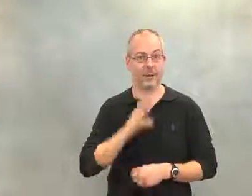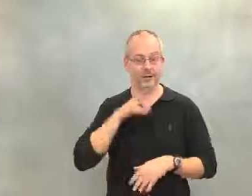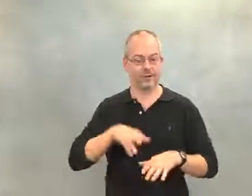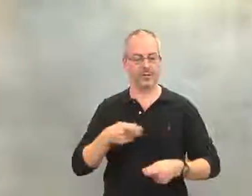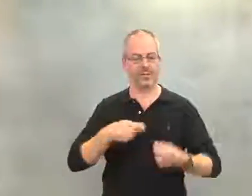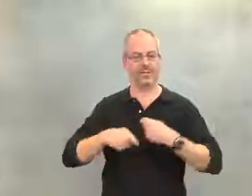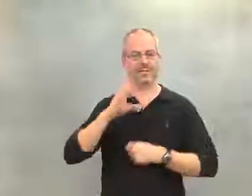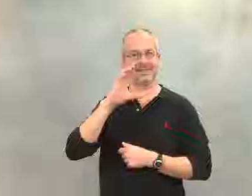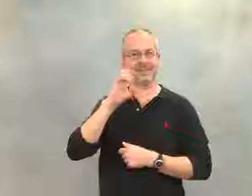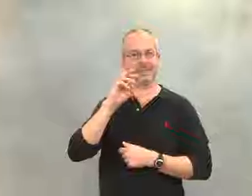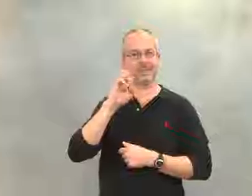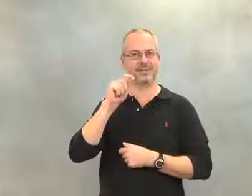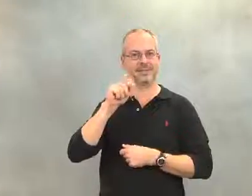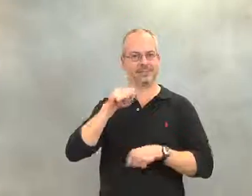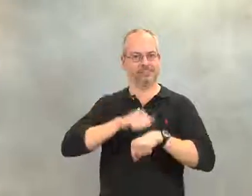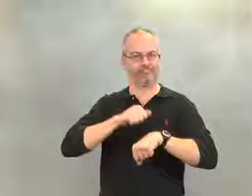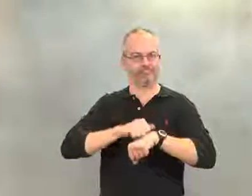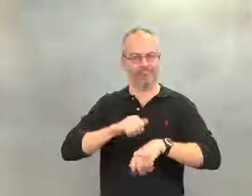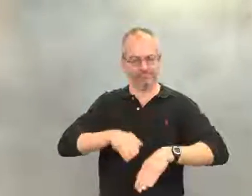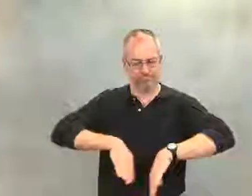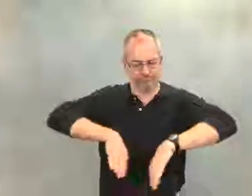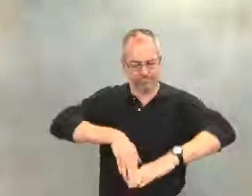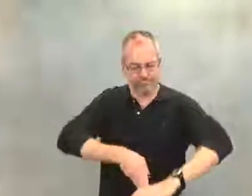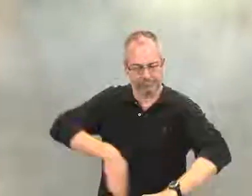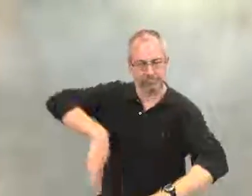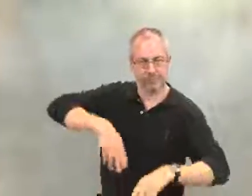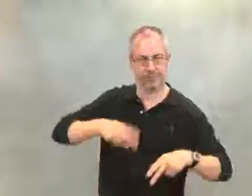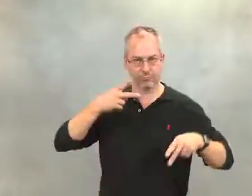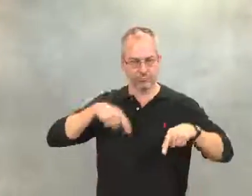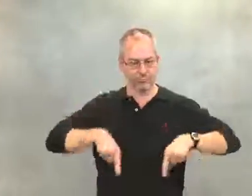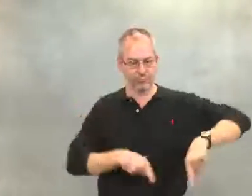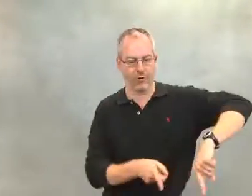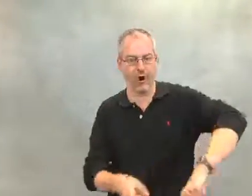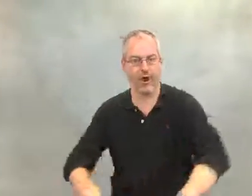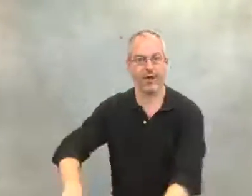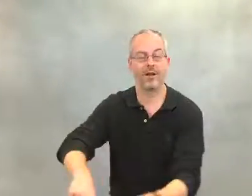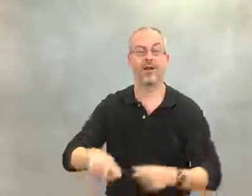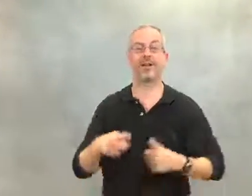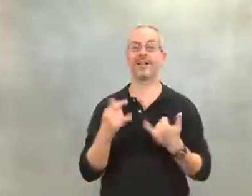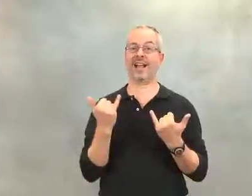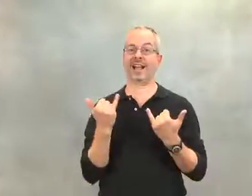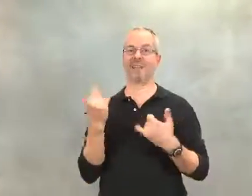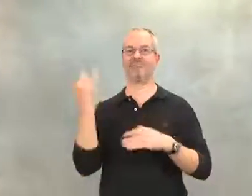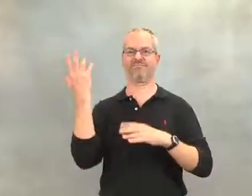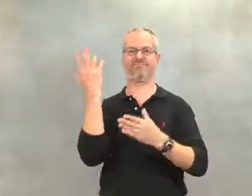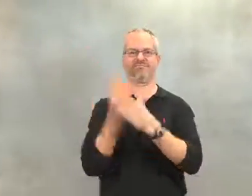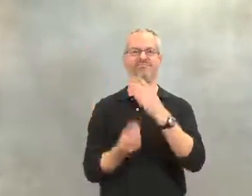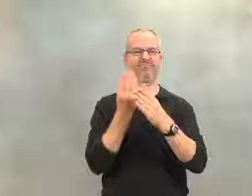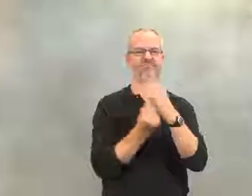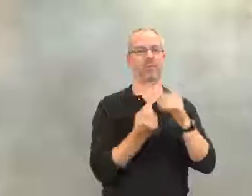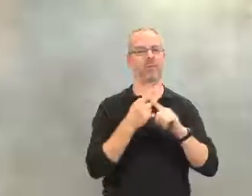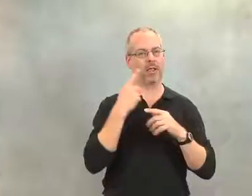Well, the curving chute was not plastic, it was cement.